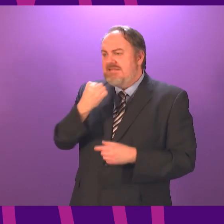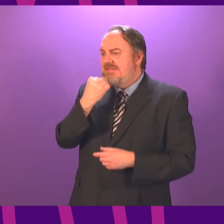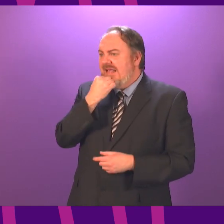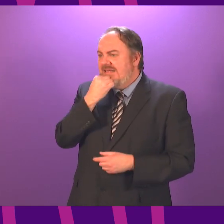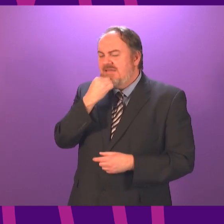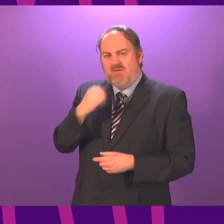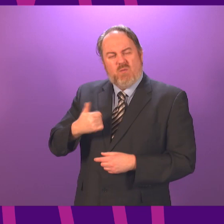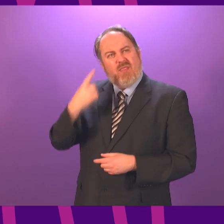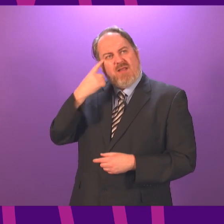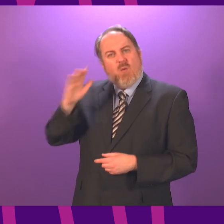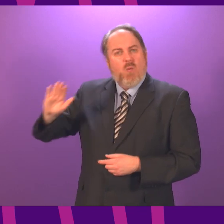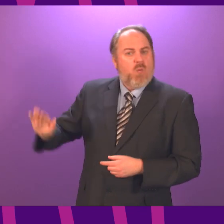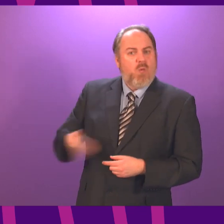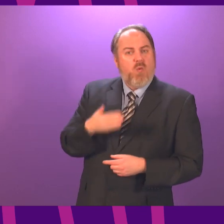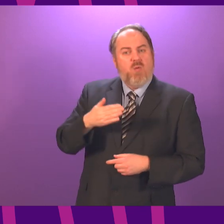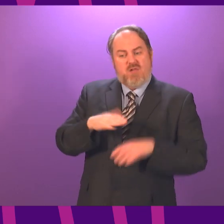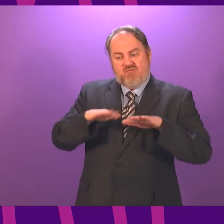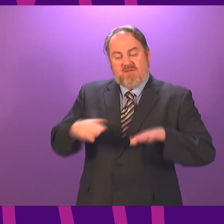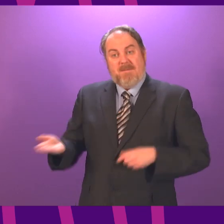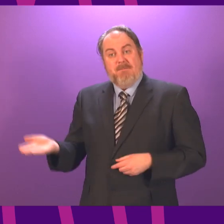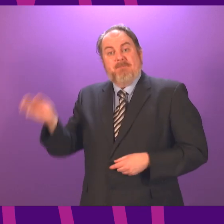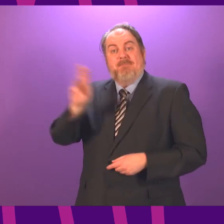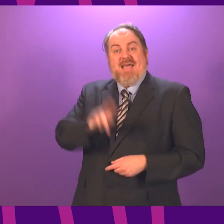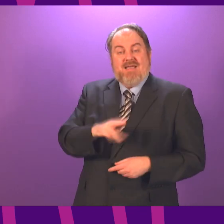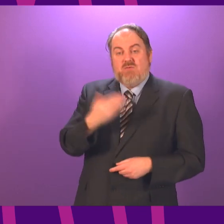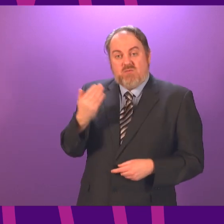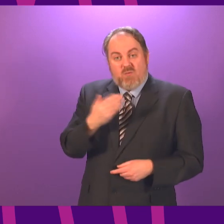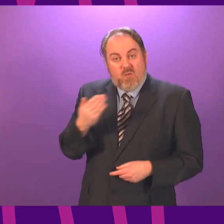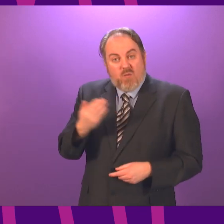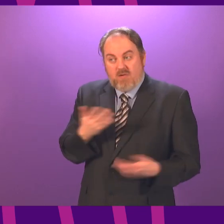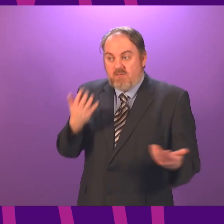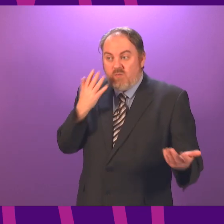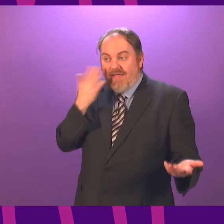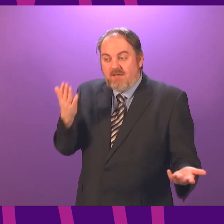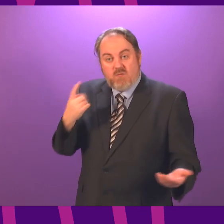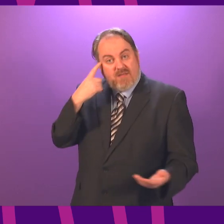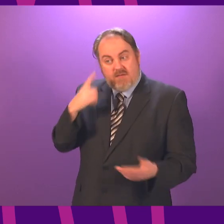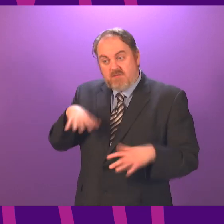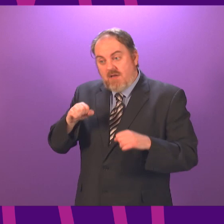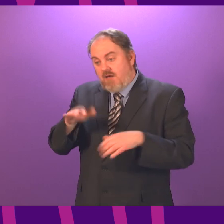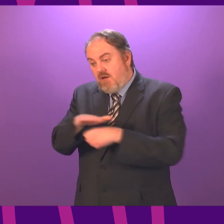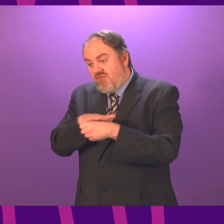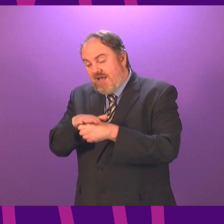that she has announced today? If, as it seems, that clashes with the start of the Easter holidays, are there any plans to alter them?